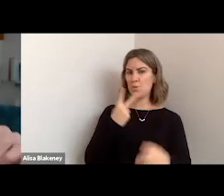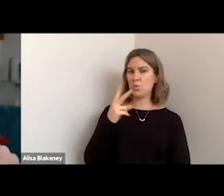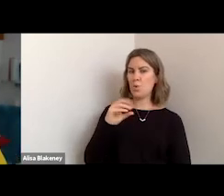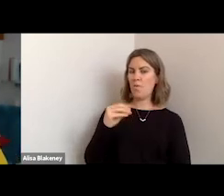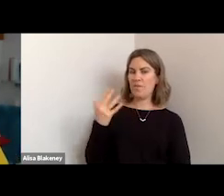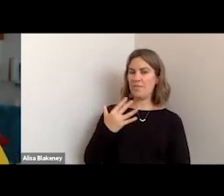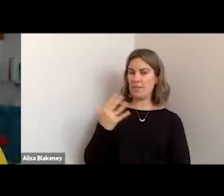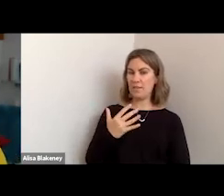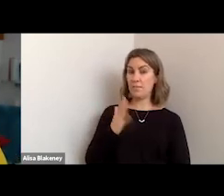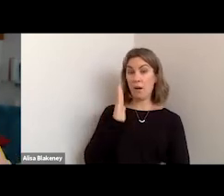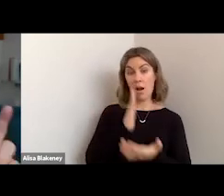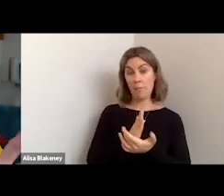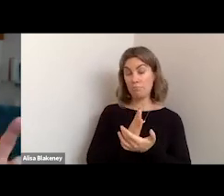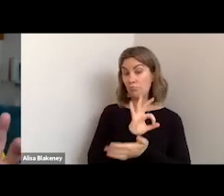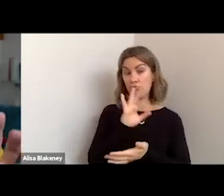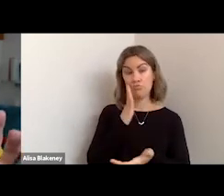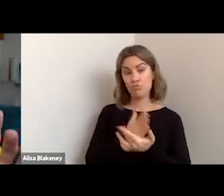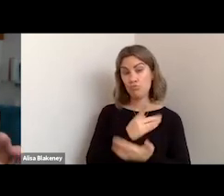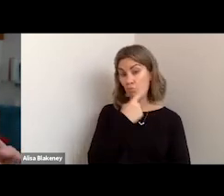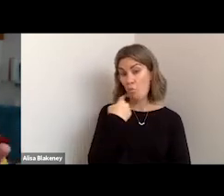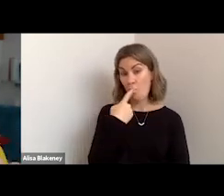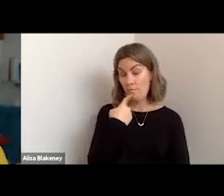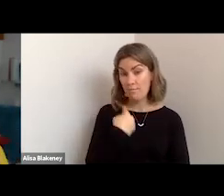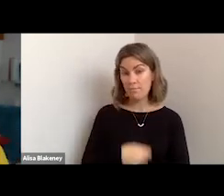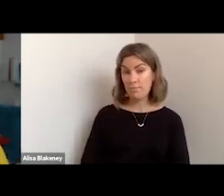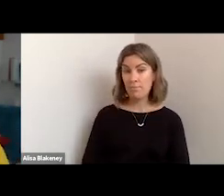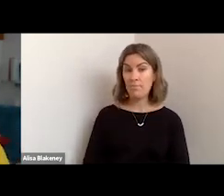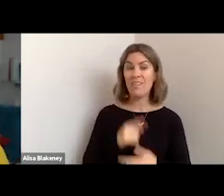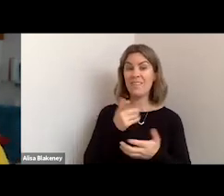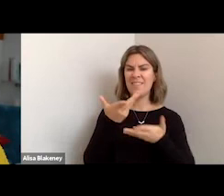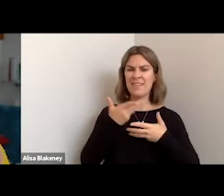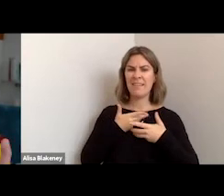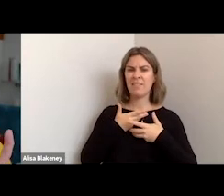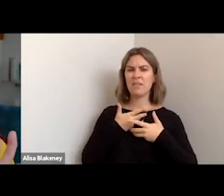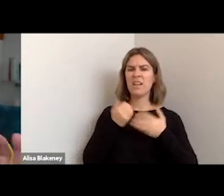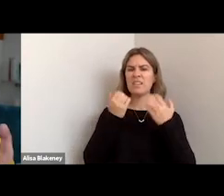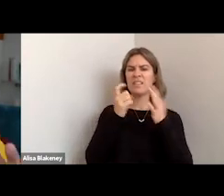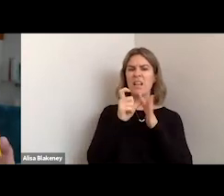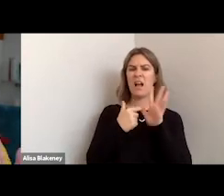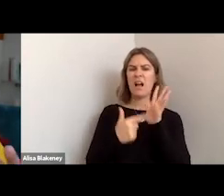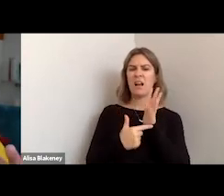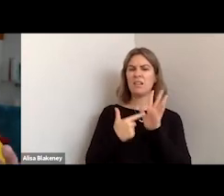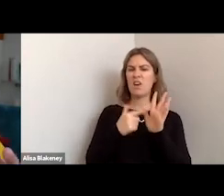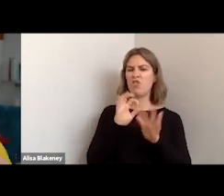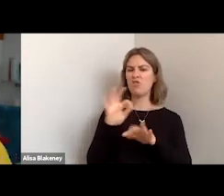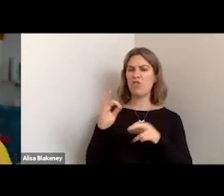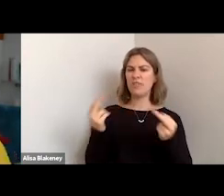Often it gives you, "Data is not available at this time", and then it's never available again.